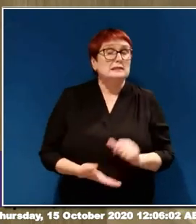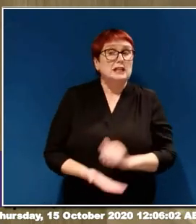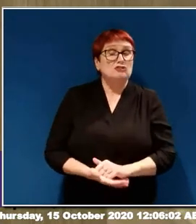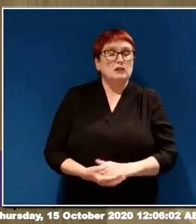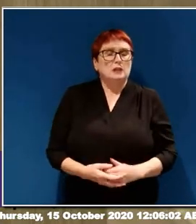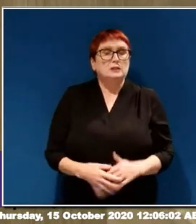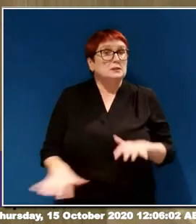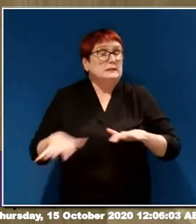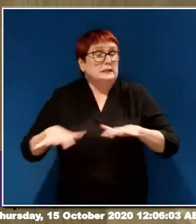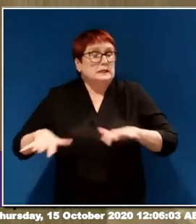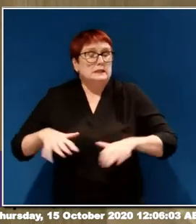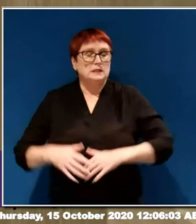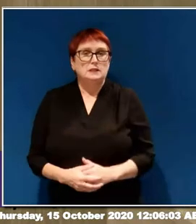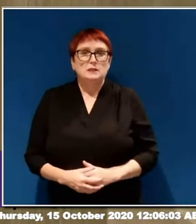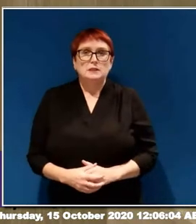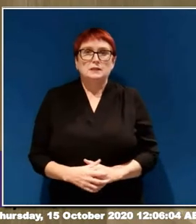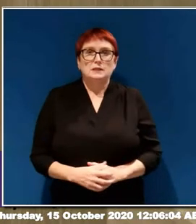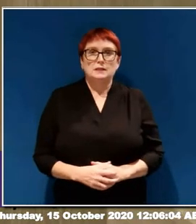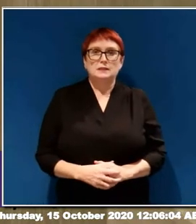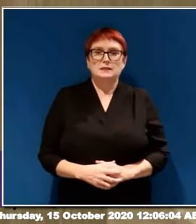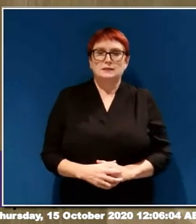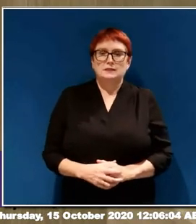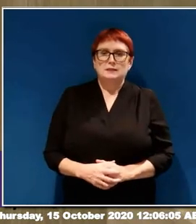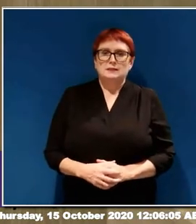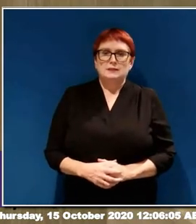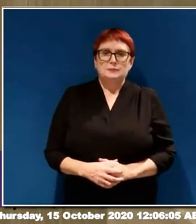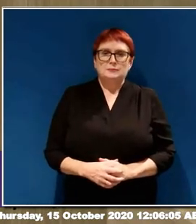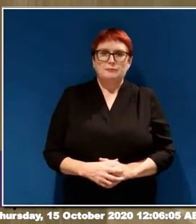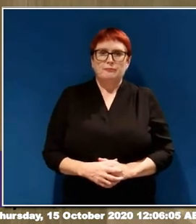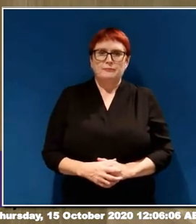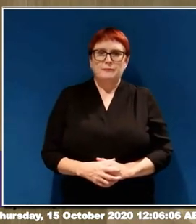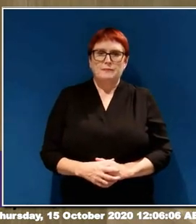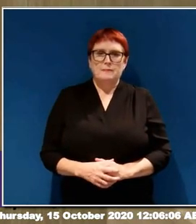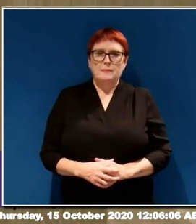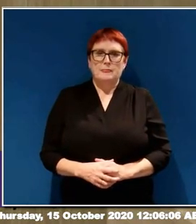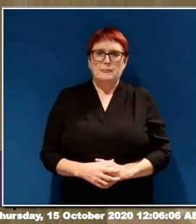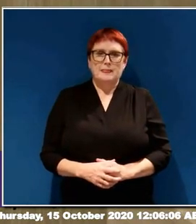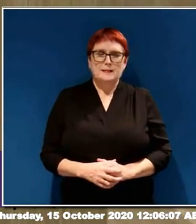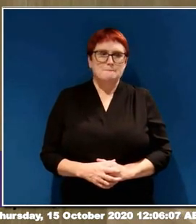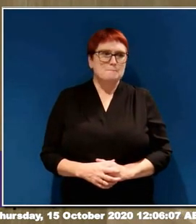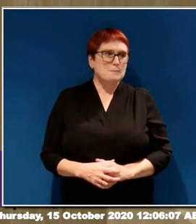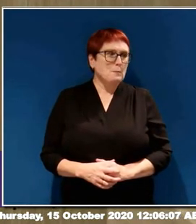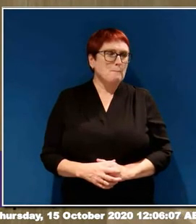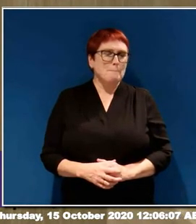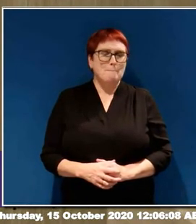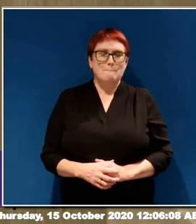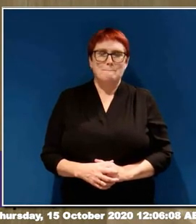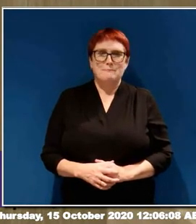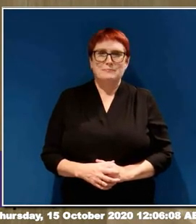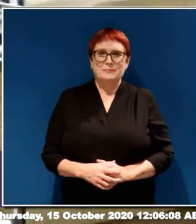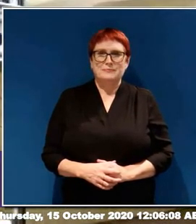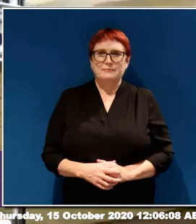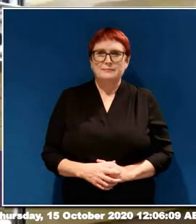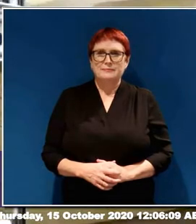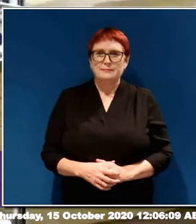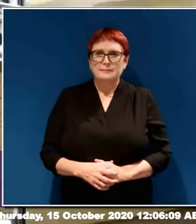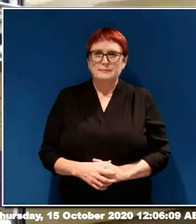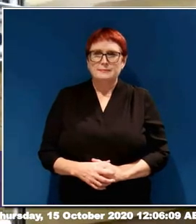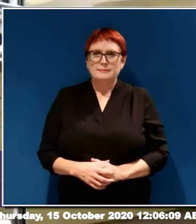Sorry, Dr Mellifont, please continue. Thank you. Alright, I'm going to come back to some of those things.